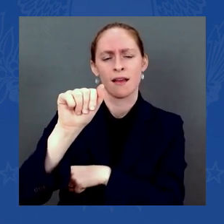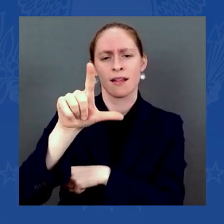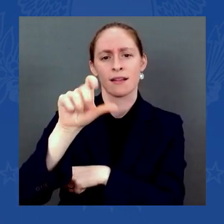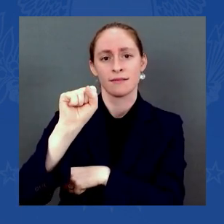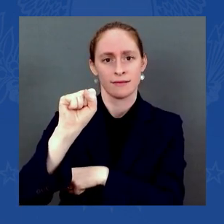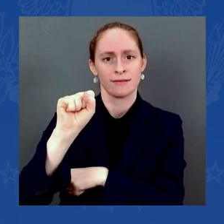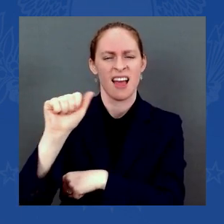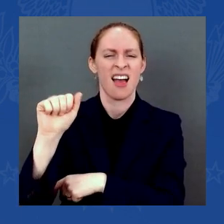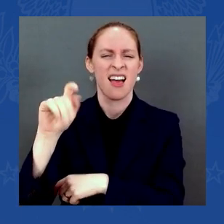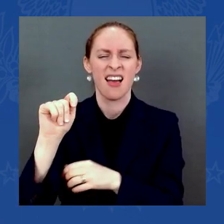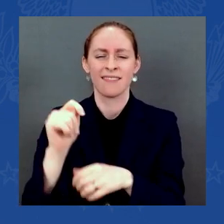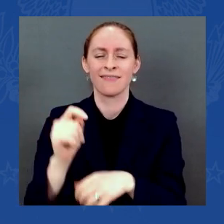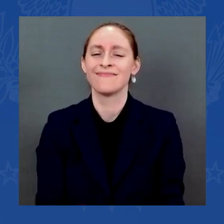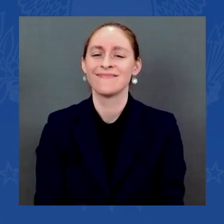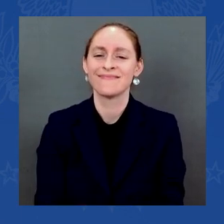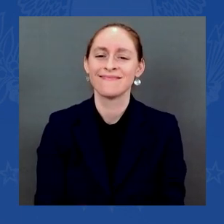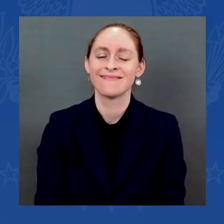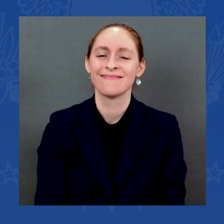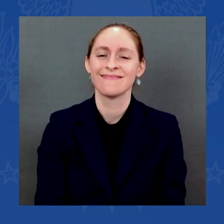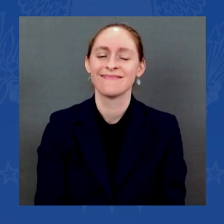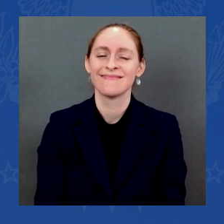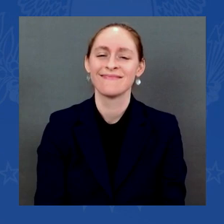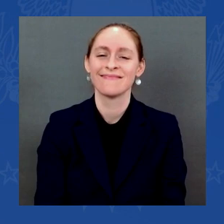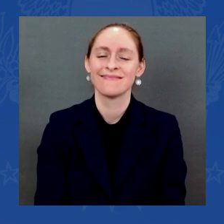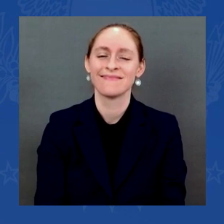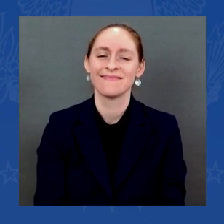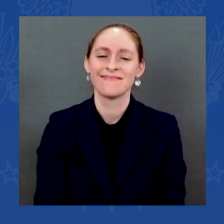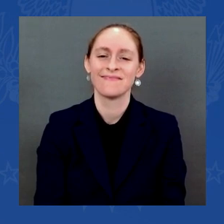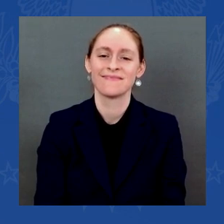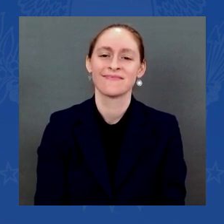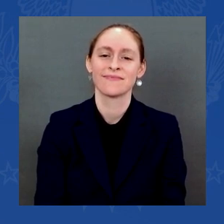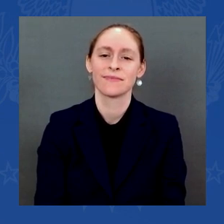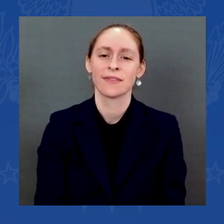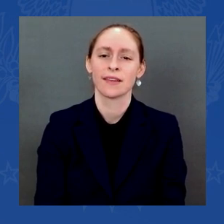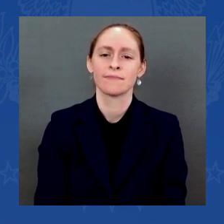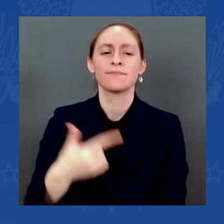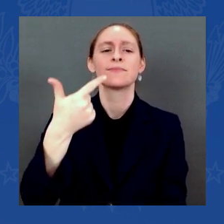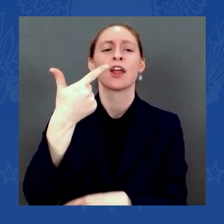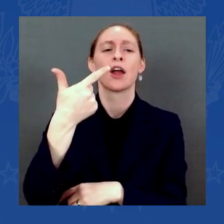or to take a step to walk. It leads to paralysis and ultimately leads to death